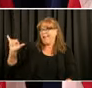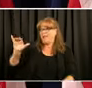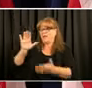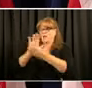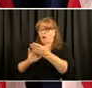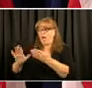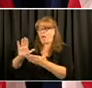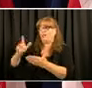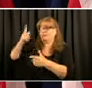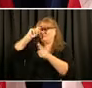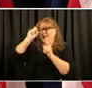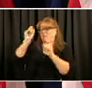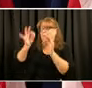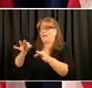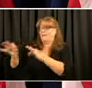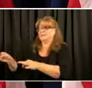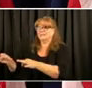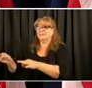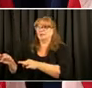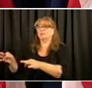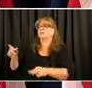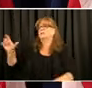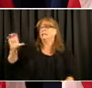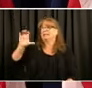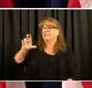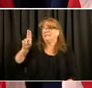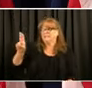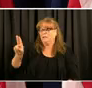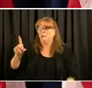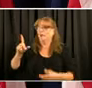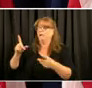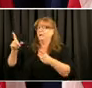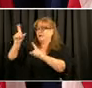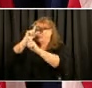than cu itself nobody wants to protect their staff and and workers more than cu itself